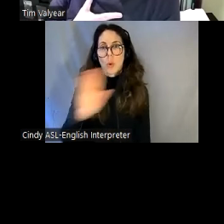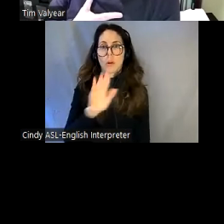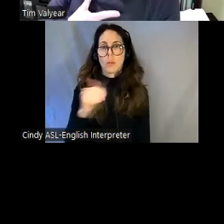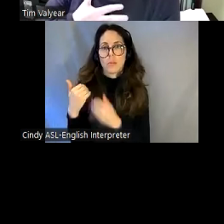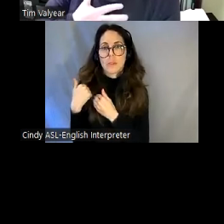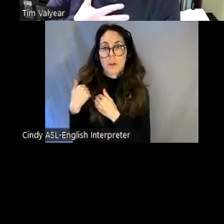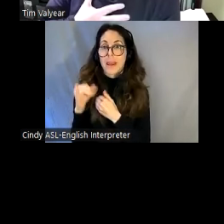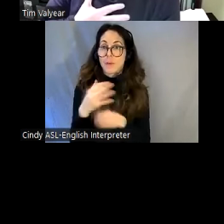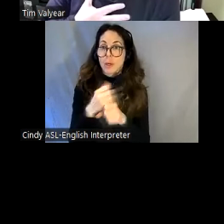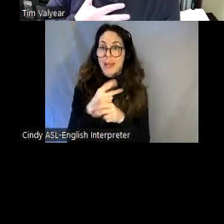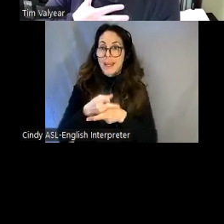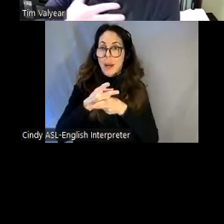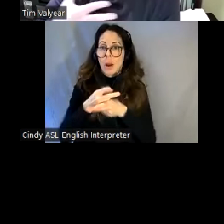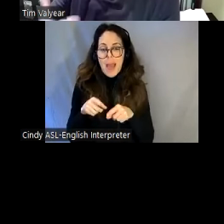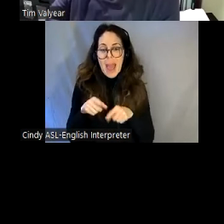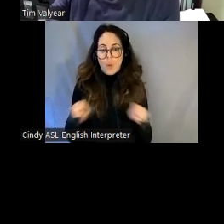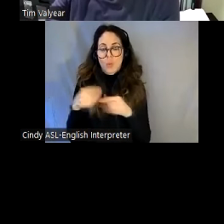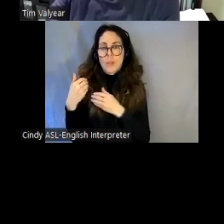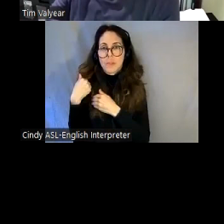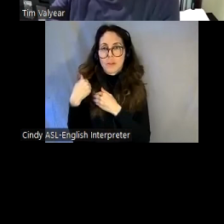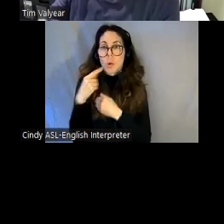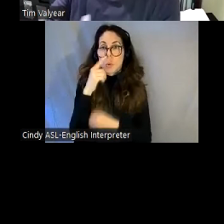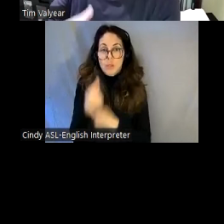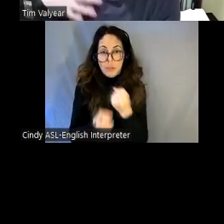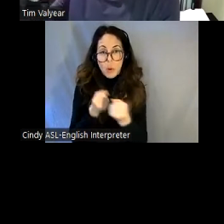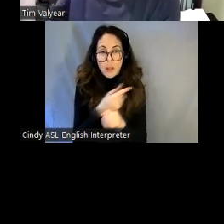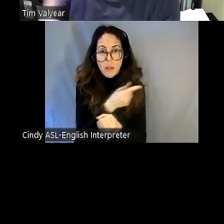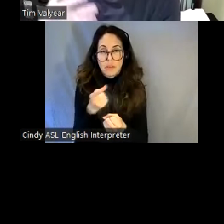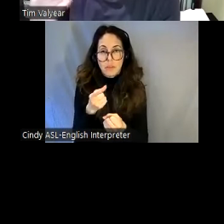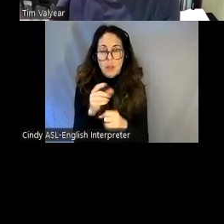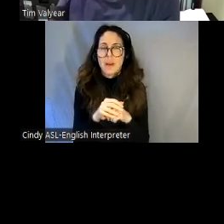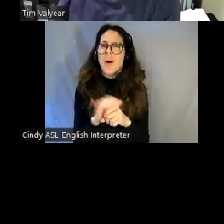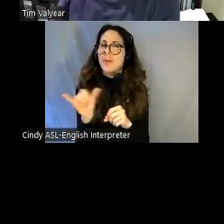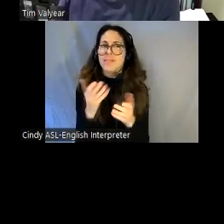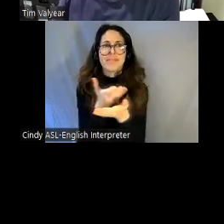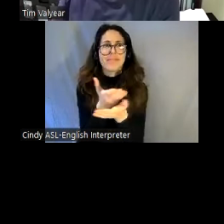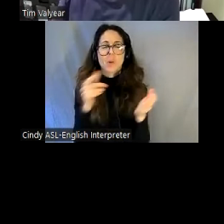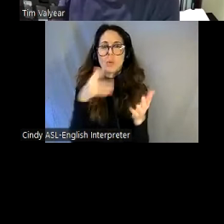COVID immunization. A point of care risk assessment is your responsibility as somebody receiving care. And